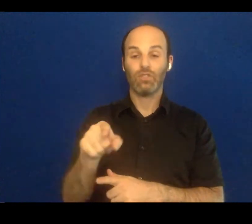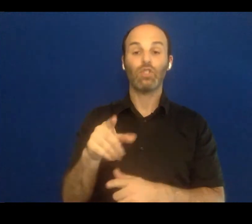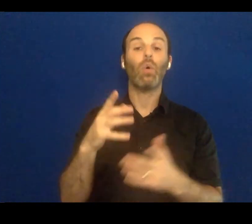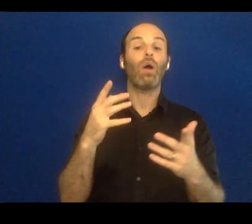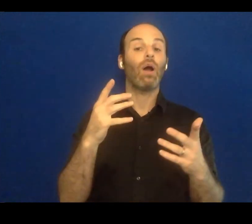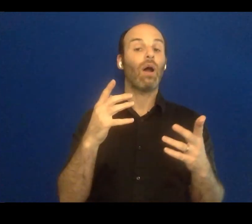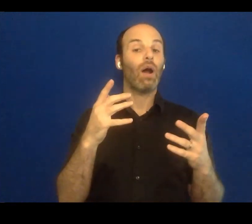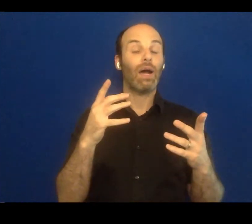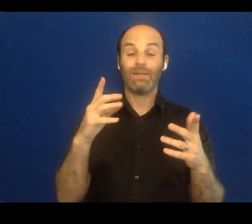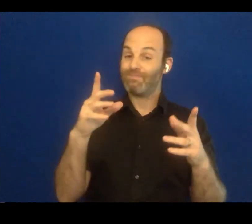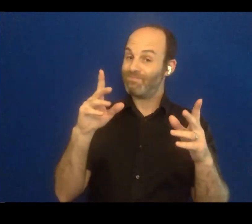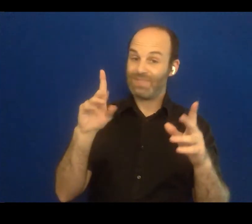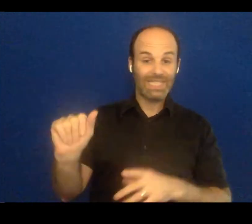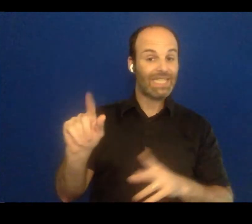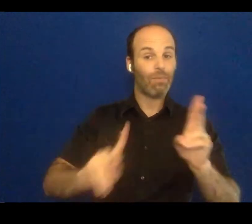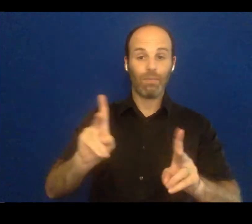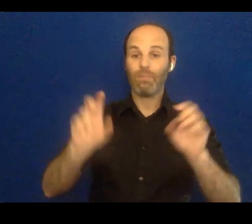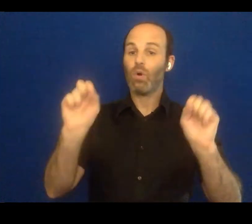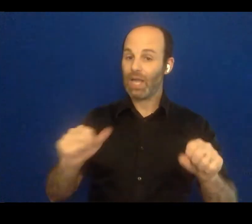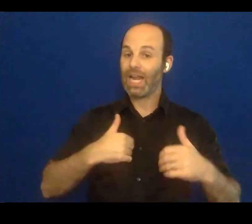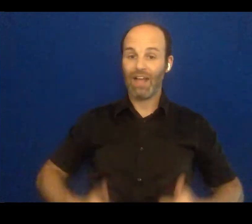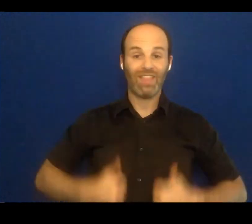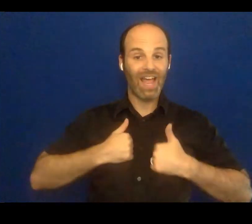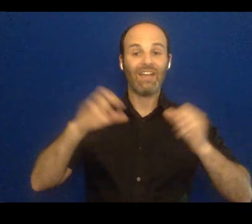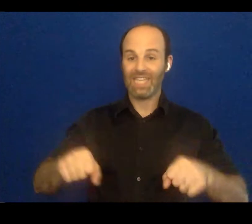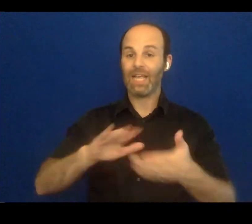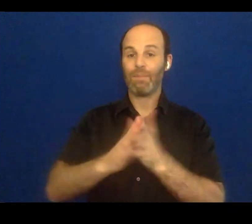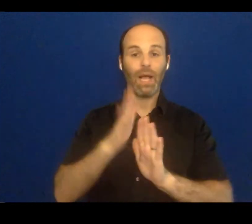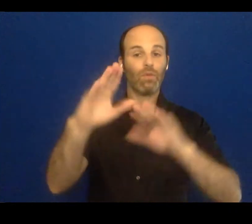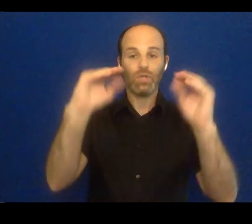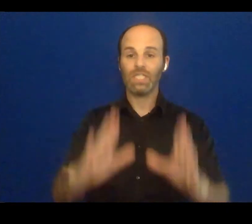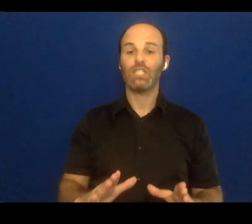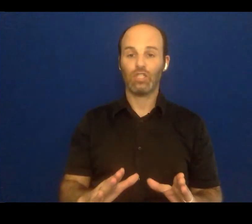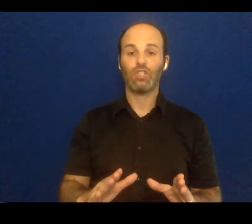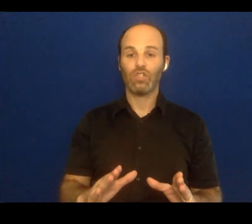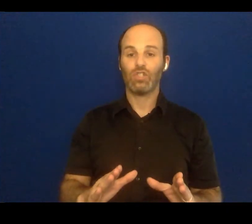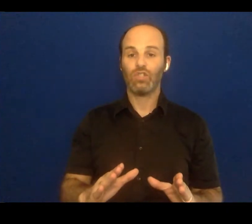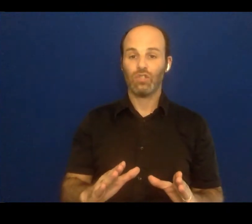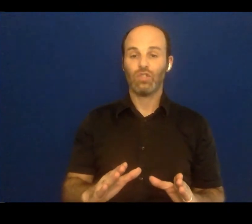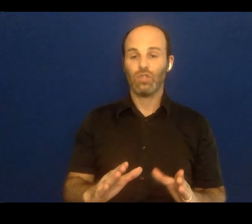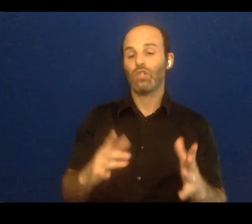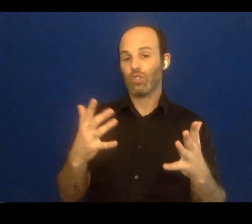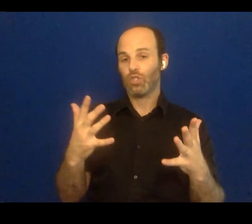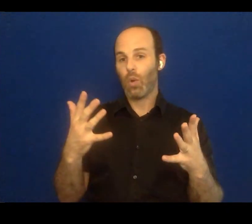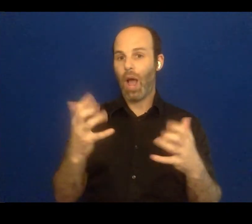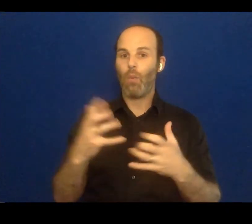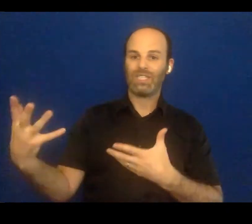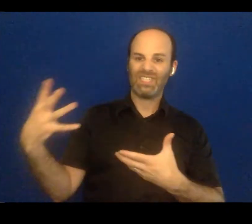PEOPLE CAN BE LIVES AND THEY CAN BE PROFESSORS AND SO MAKING SURE IT IS BUILT INTO THE CURRICULUM